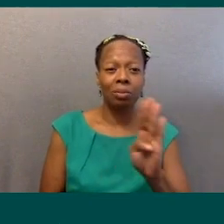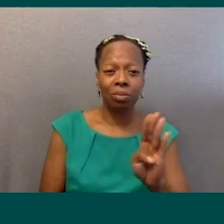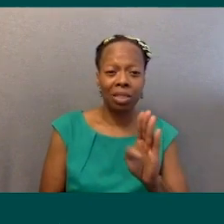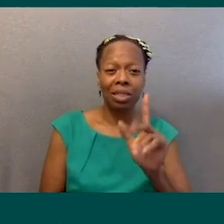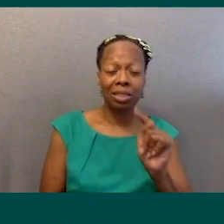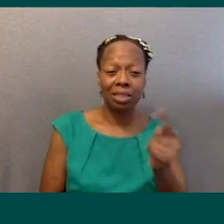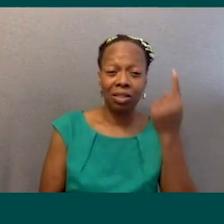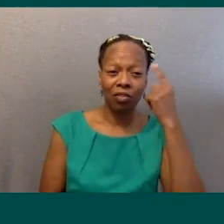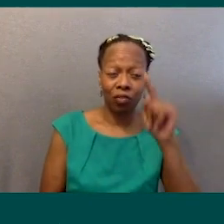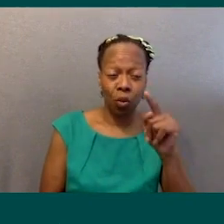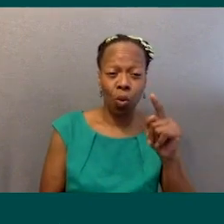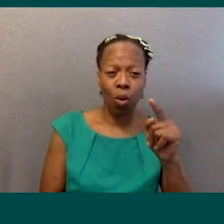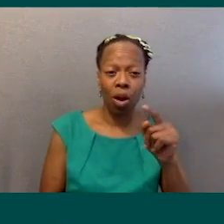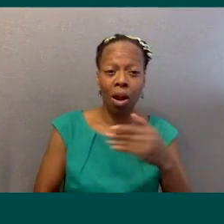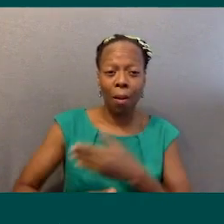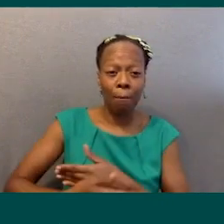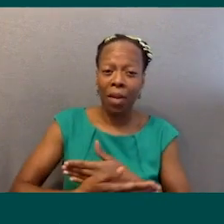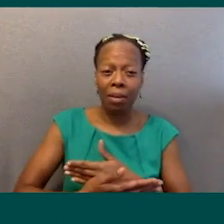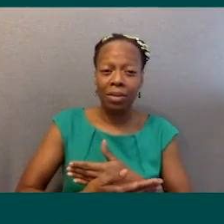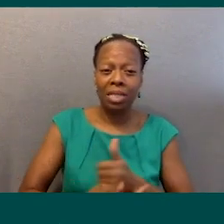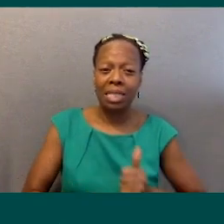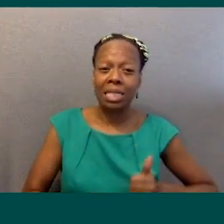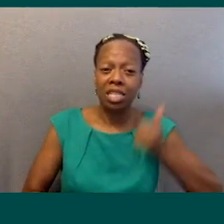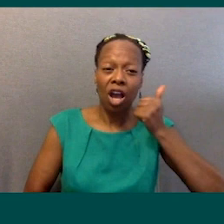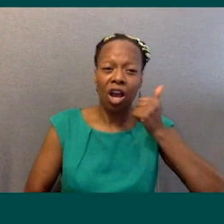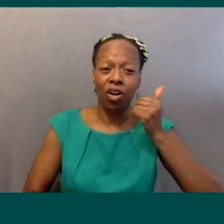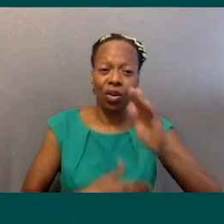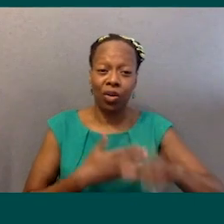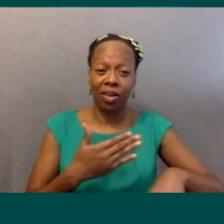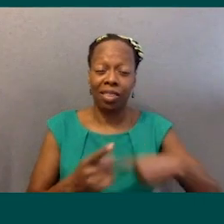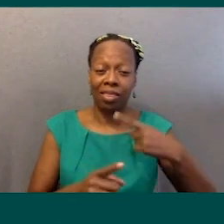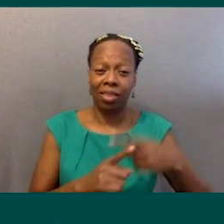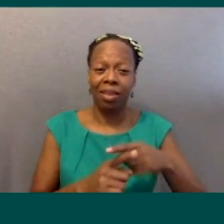which means younger than three months old baby also get the botulinum toxin injections.